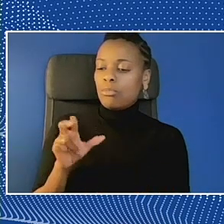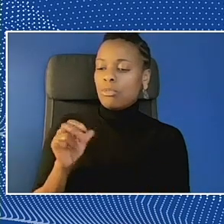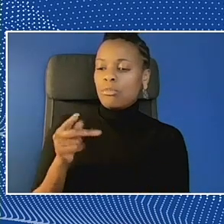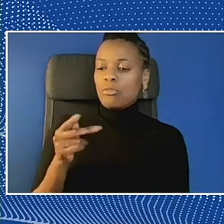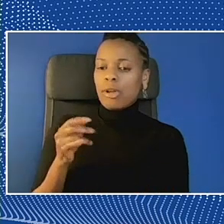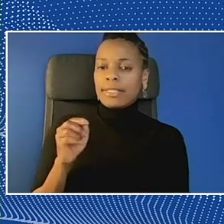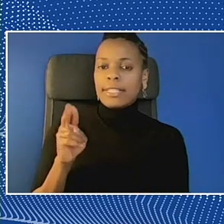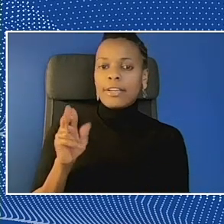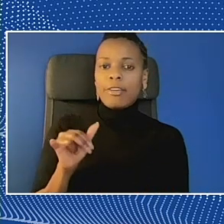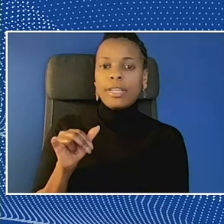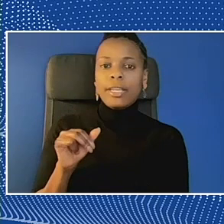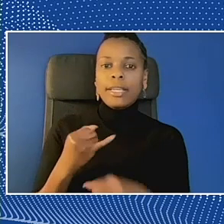Belen Gonzalez.